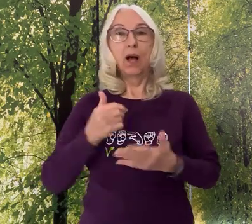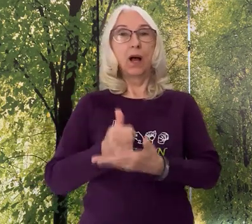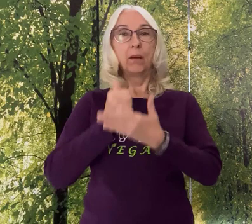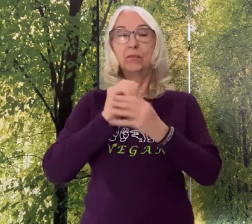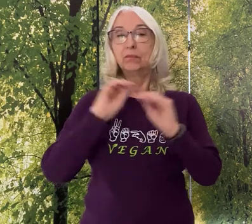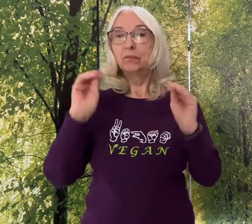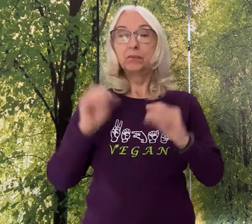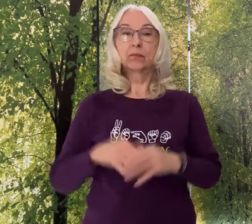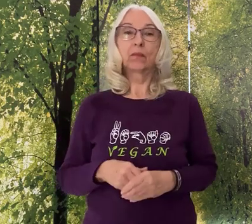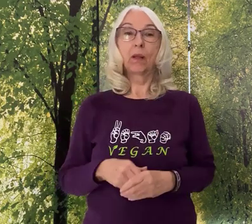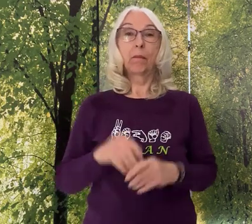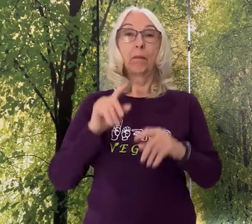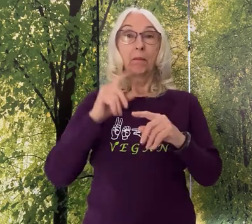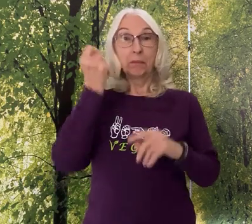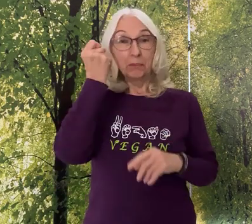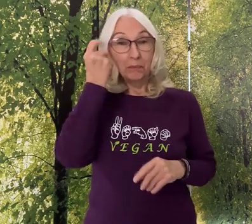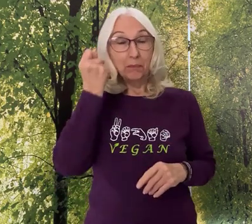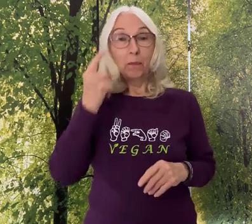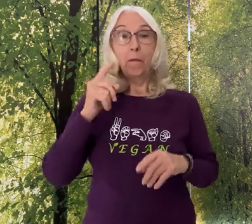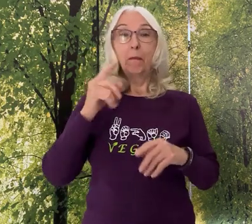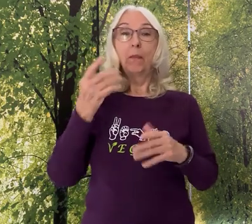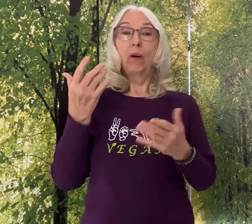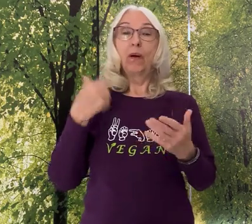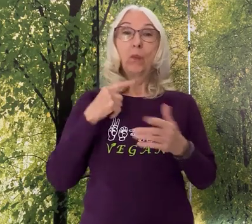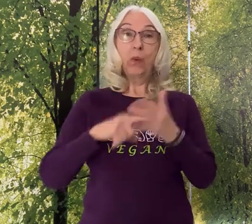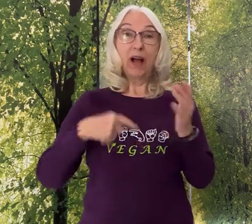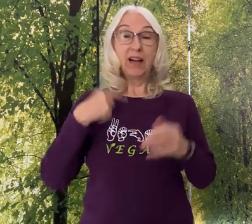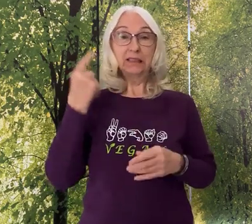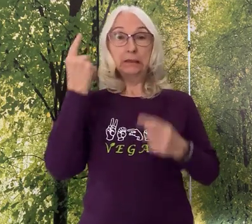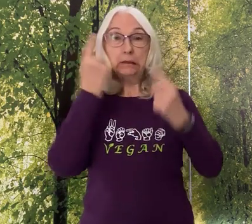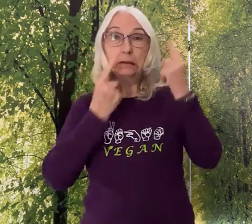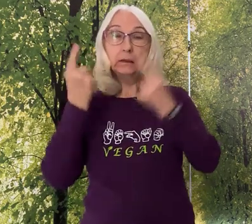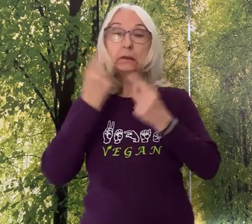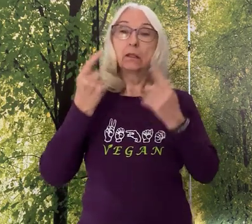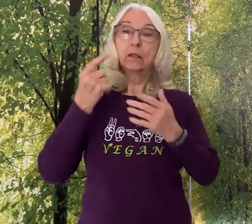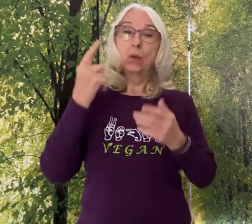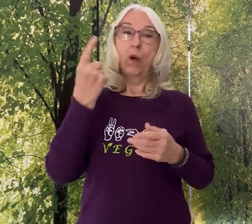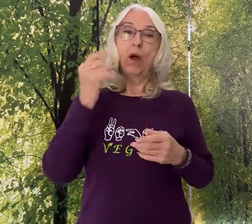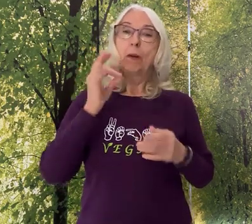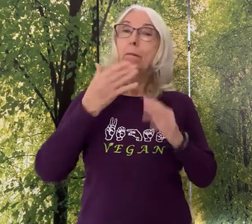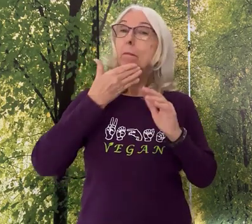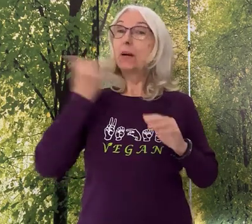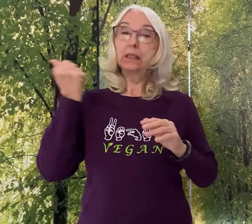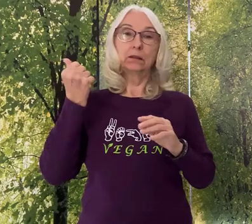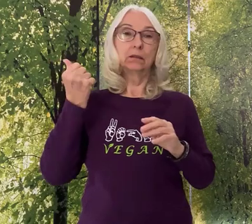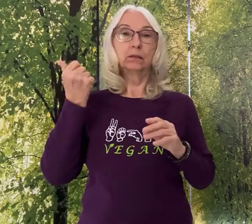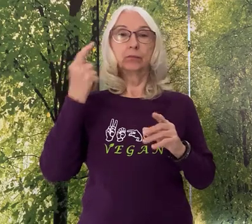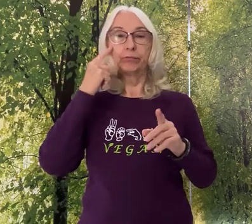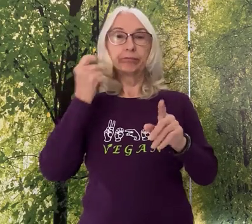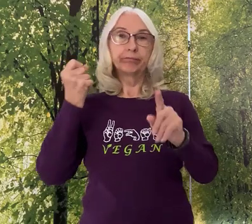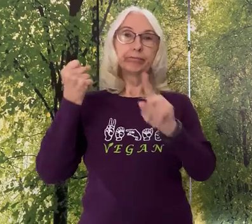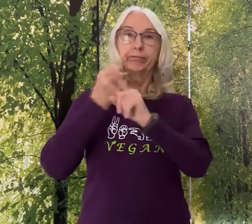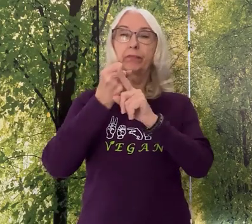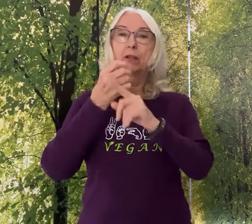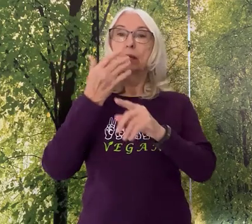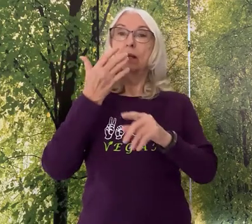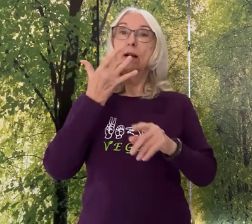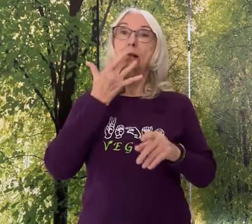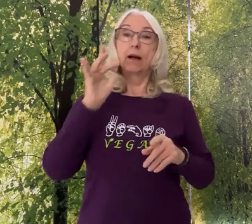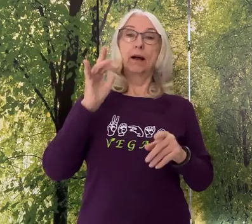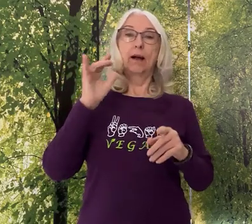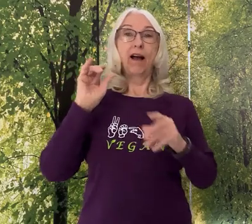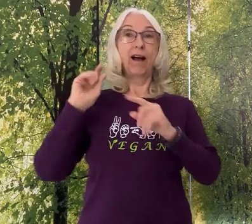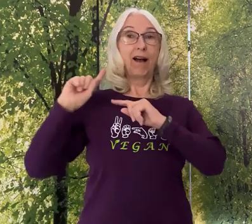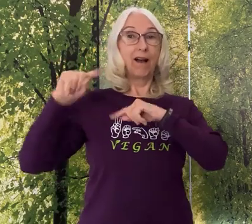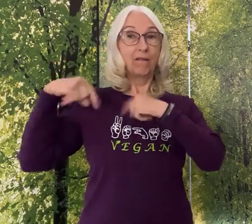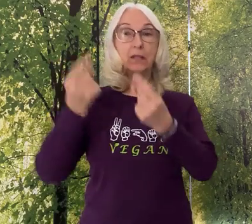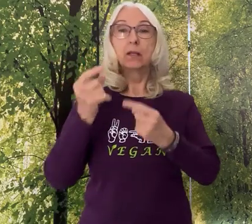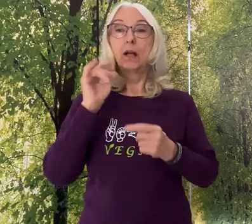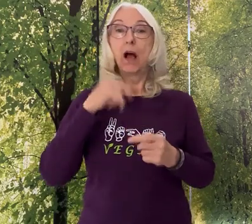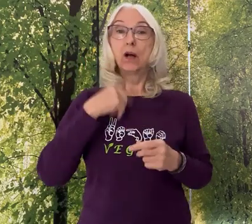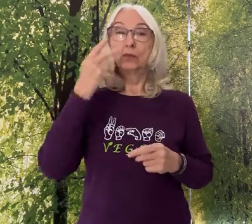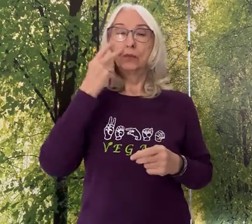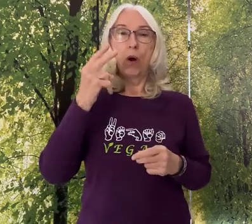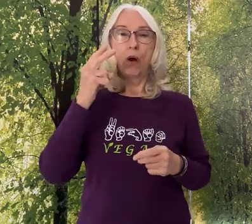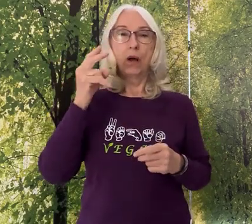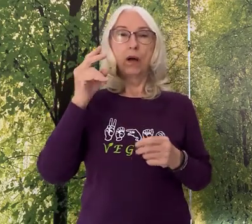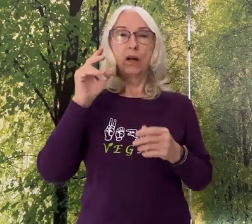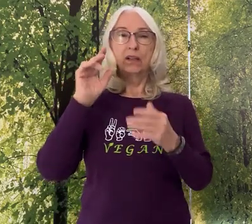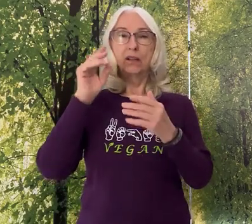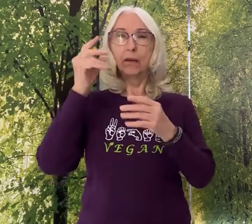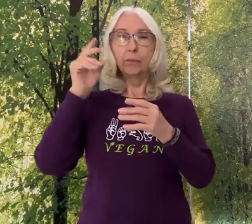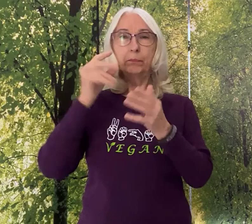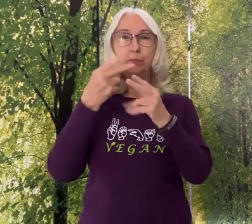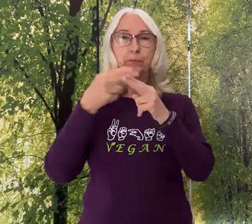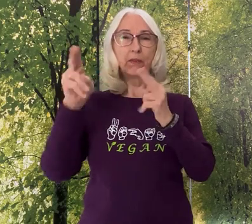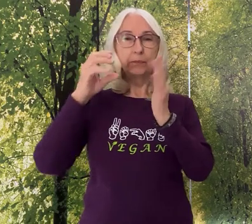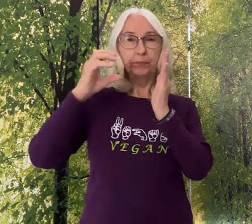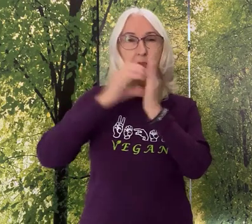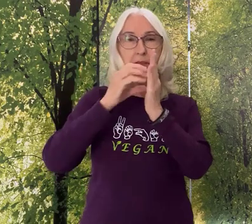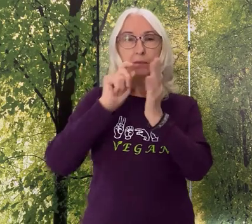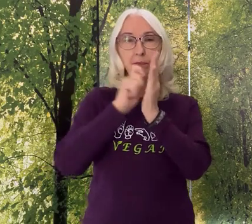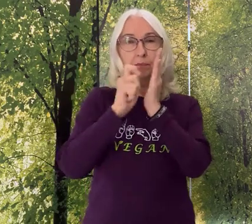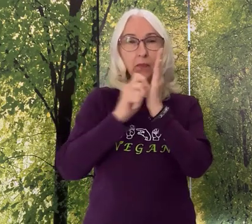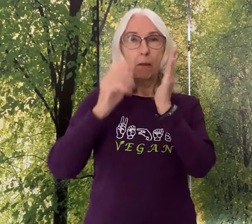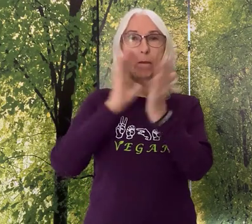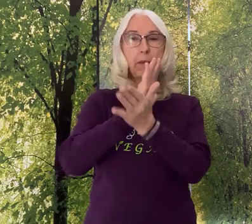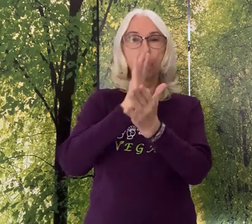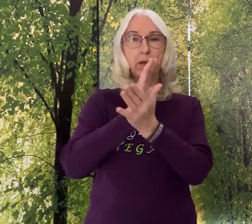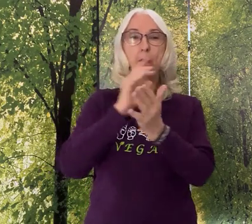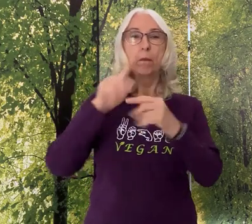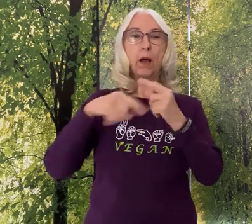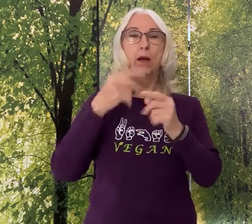But in what I consider one of the best strokes of luck ever, I saw a blurb in the paper about